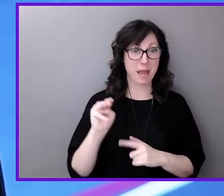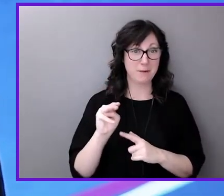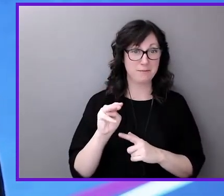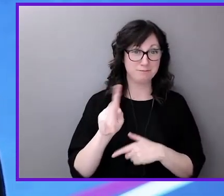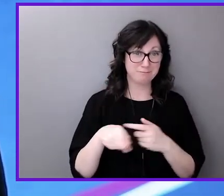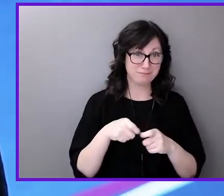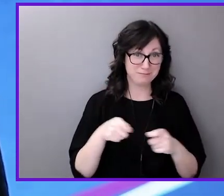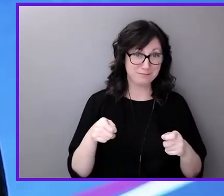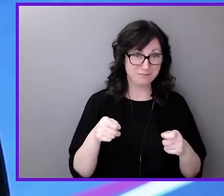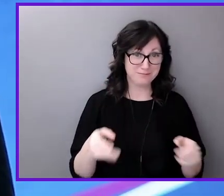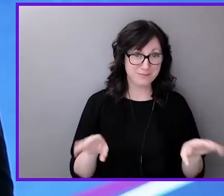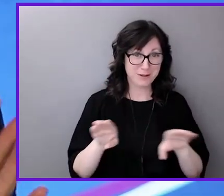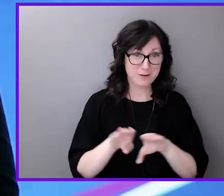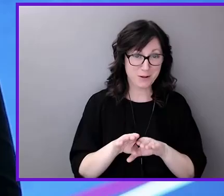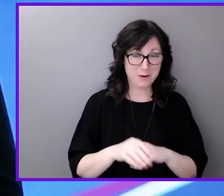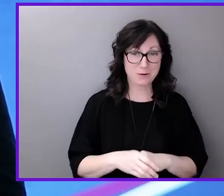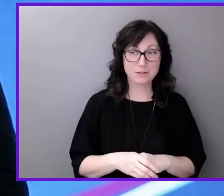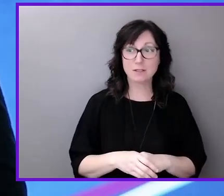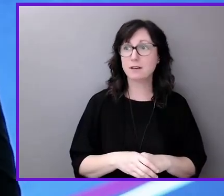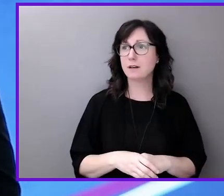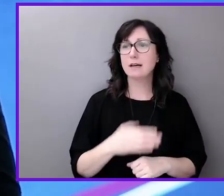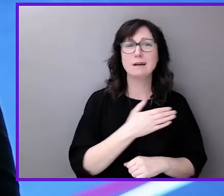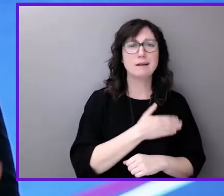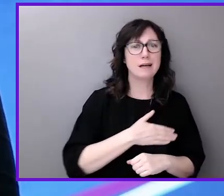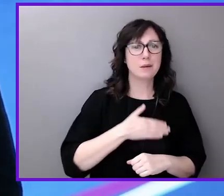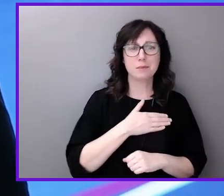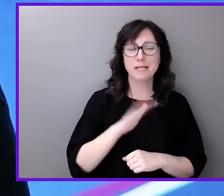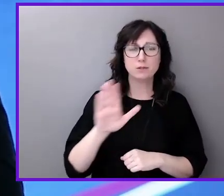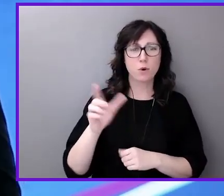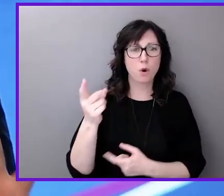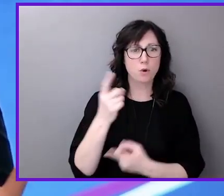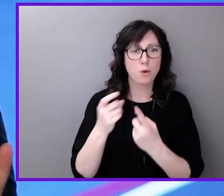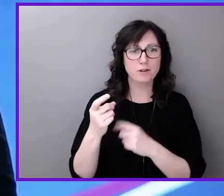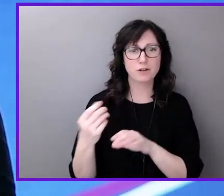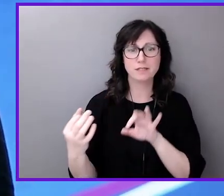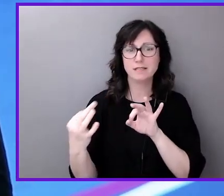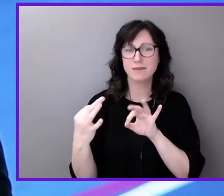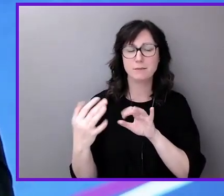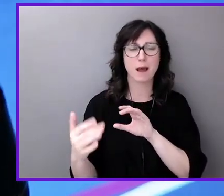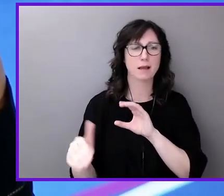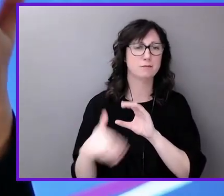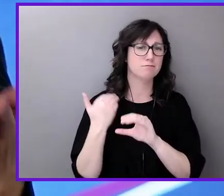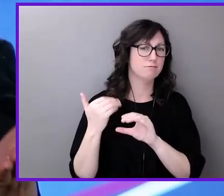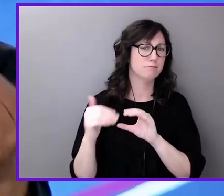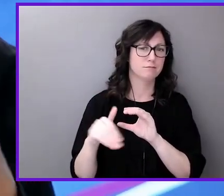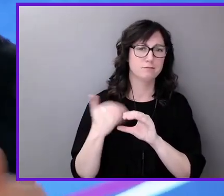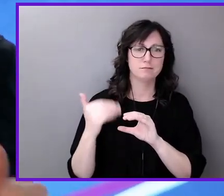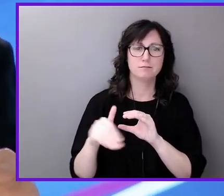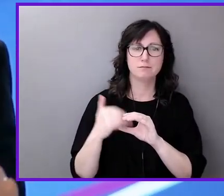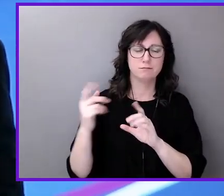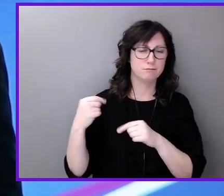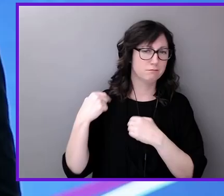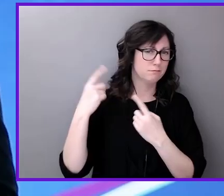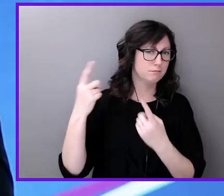Please know that you can continue to reach us with your questions and feedback at any point throughout the year – in person as well